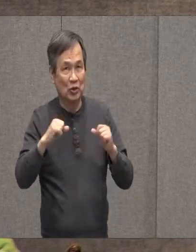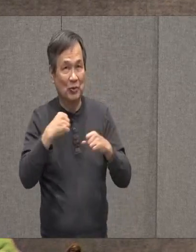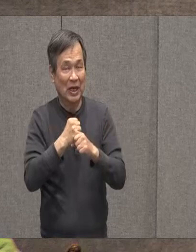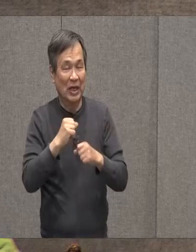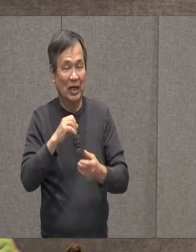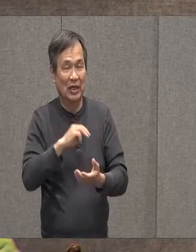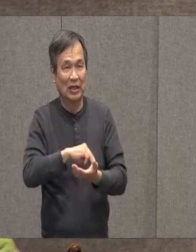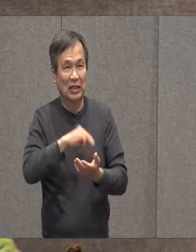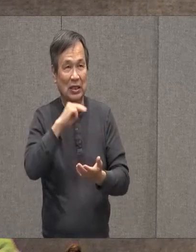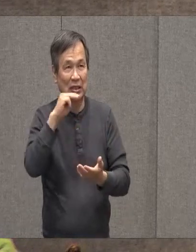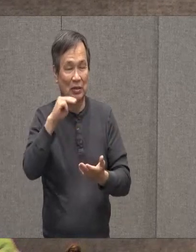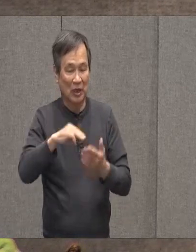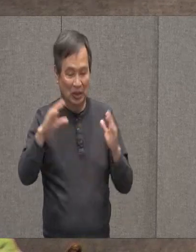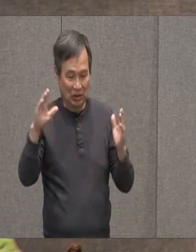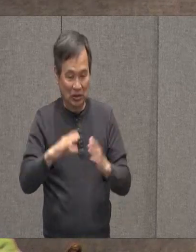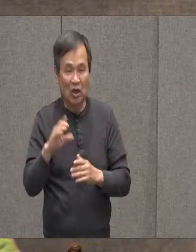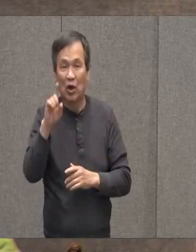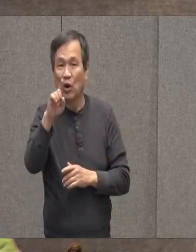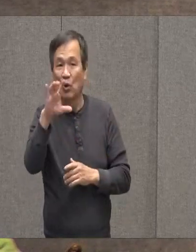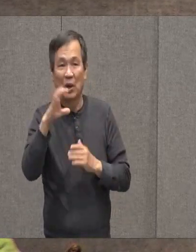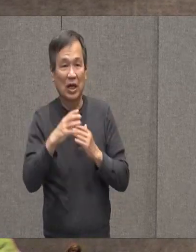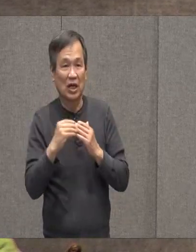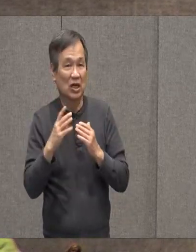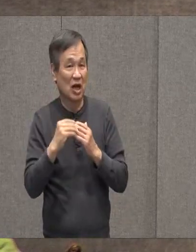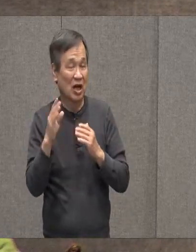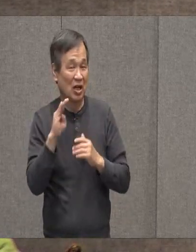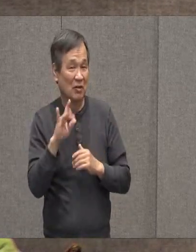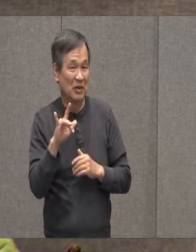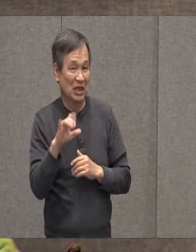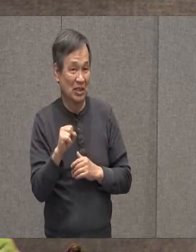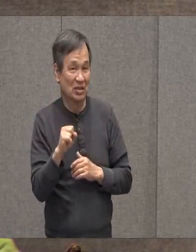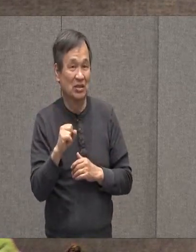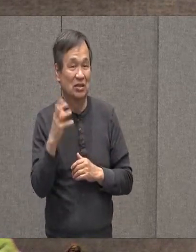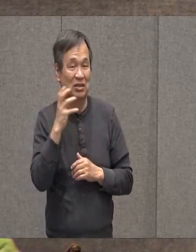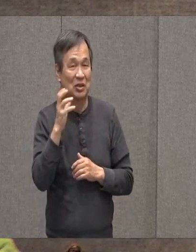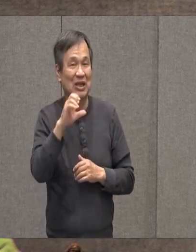100$ bills are the largest that are made and it would take ten thousand of them